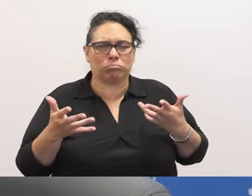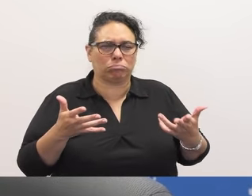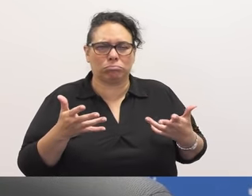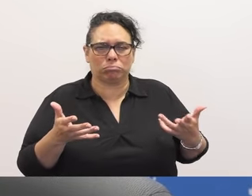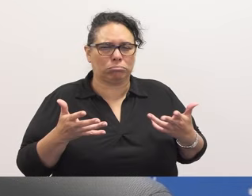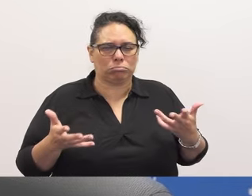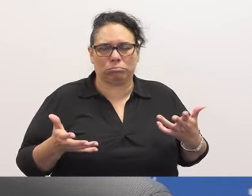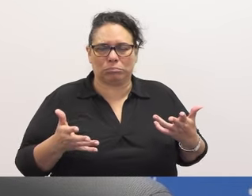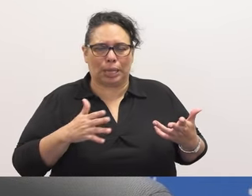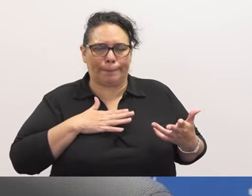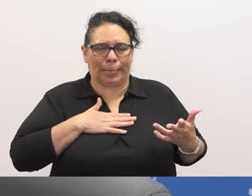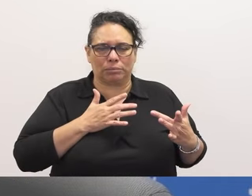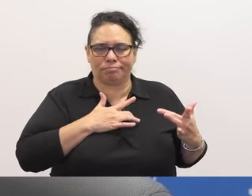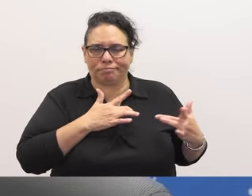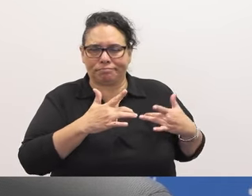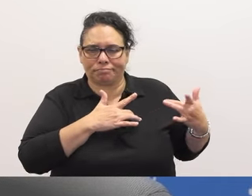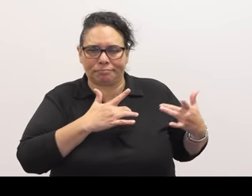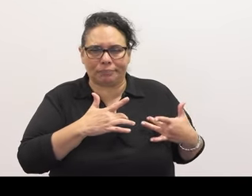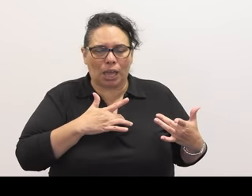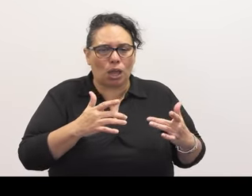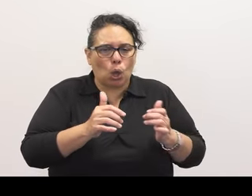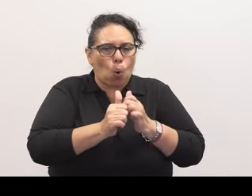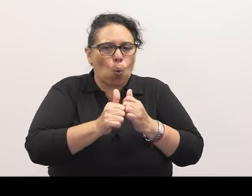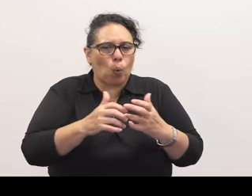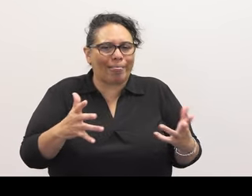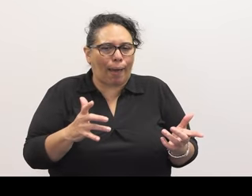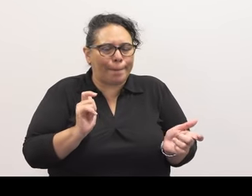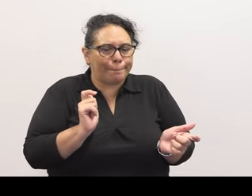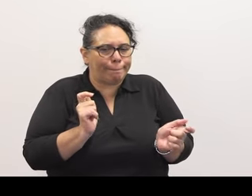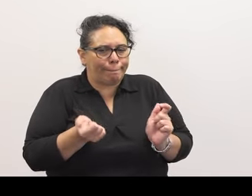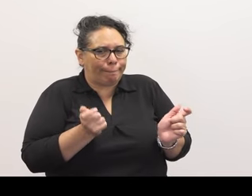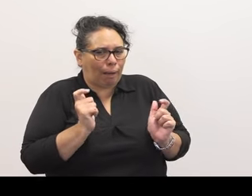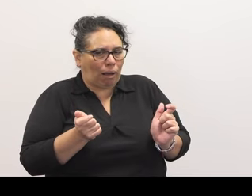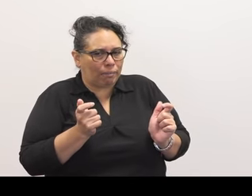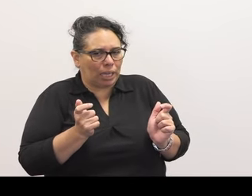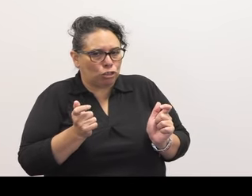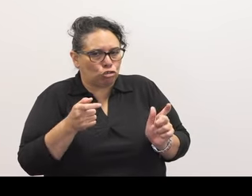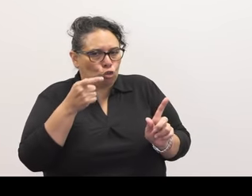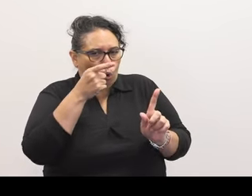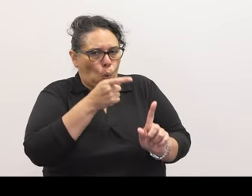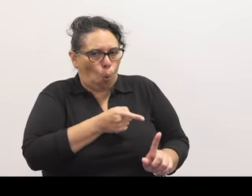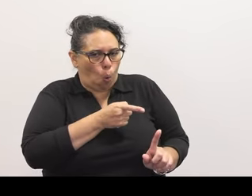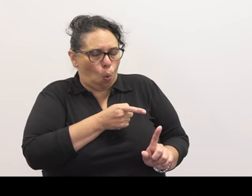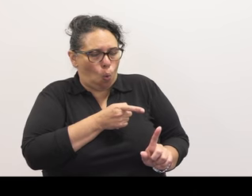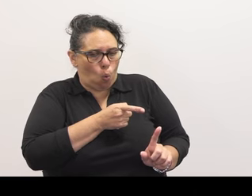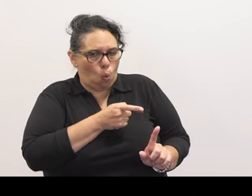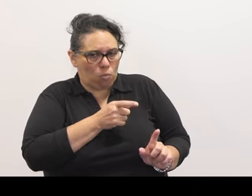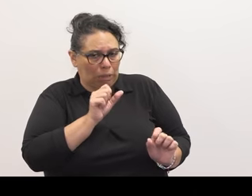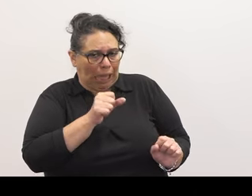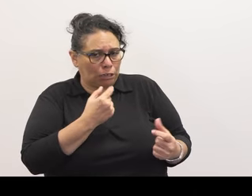without some modification to this goal, it could be that we achieve this goal for Black students,